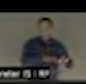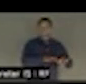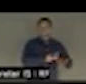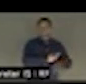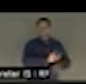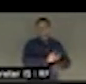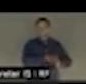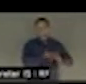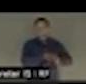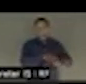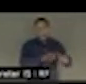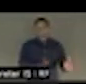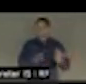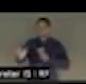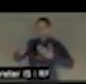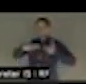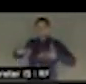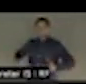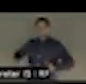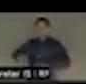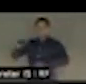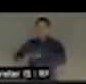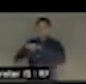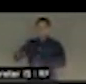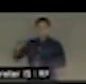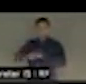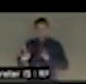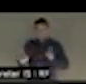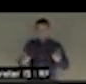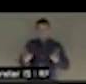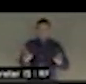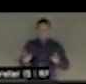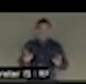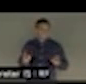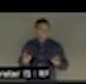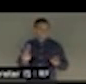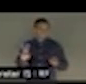They are not yet, at least not in small languages, as good as the manual ones,